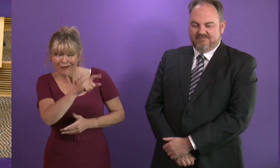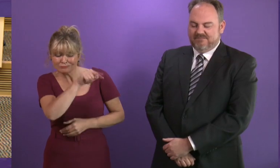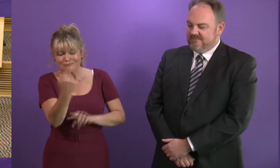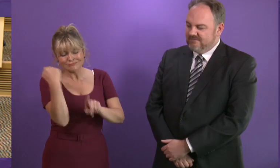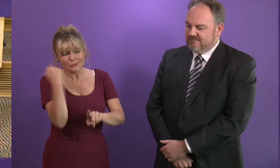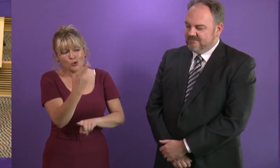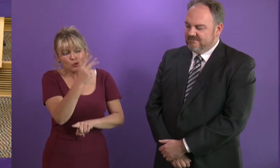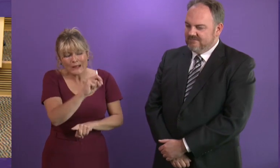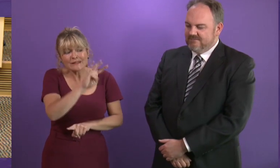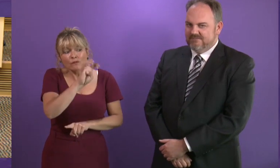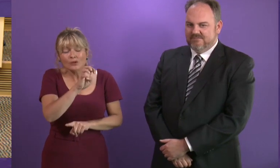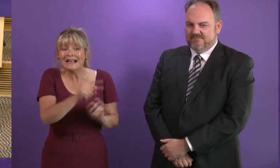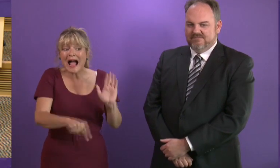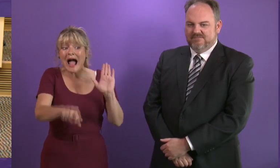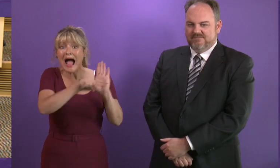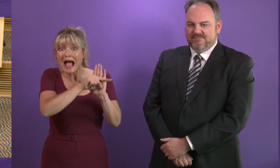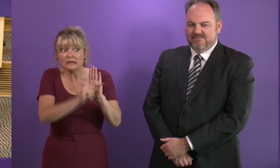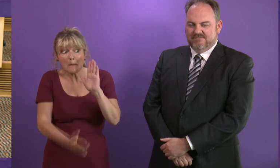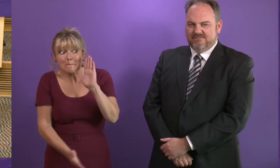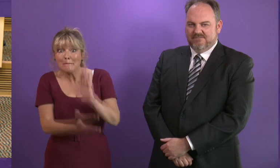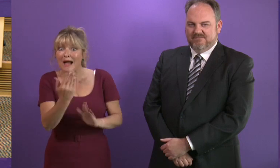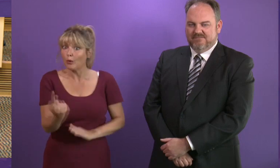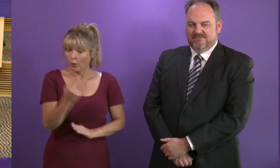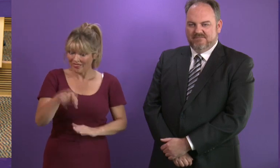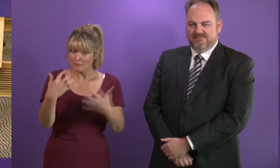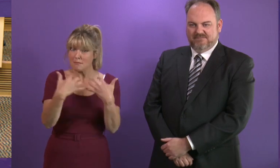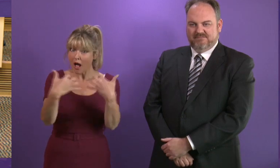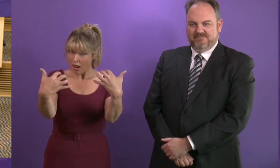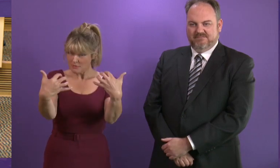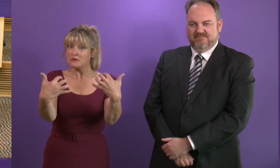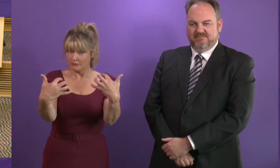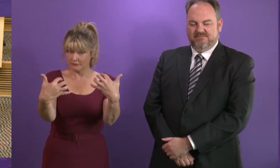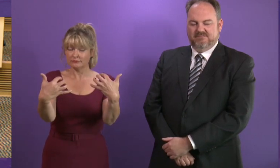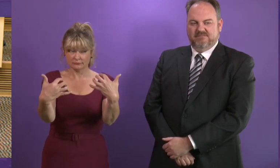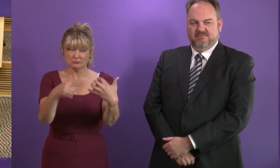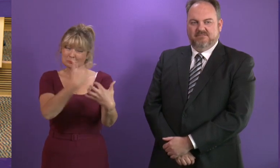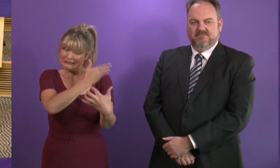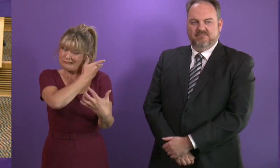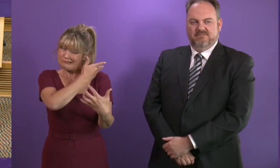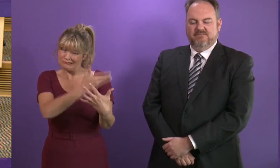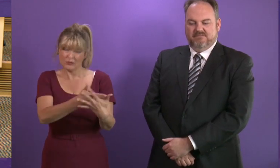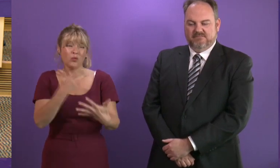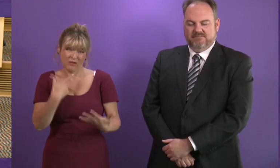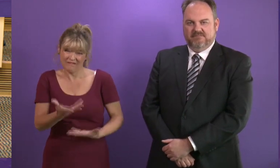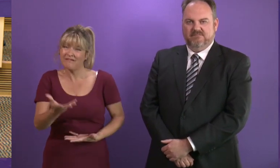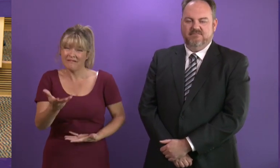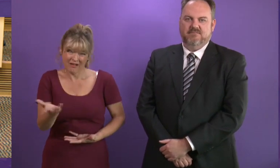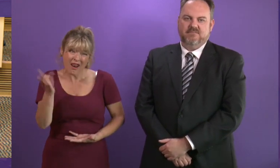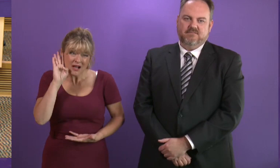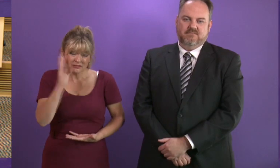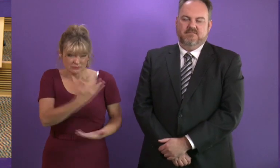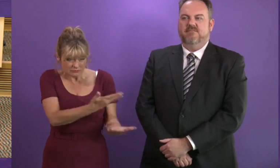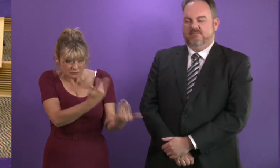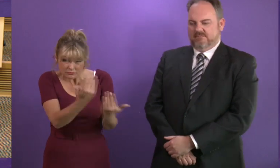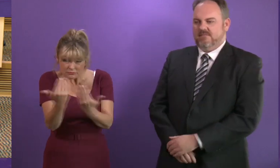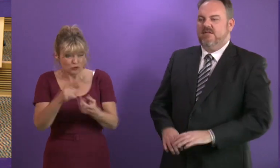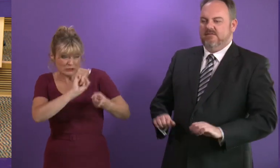by this Parliament. All along, we have listened and responded to concerns. We also, as was